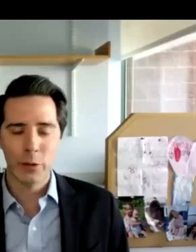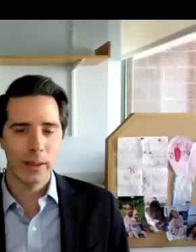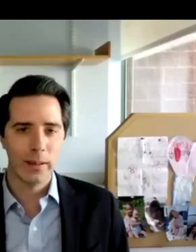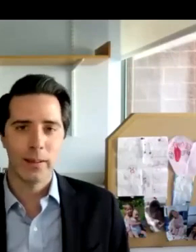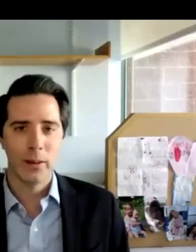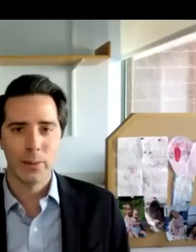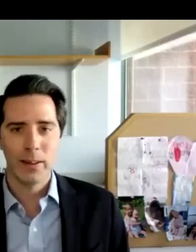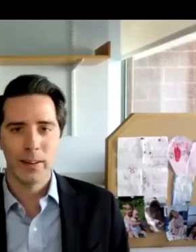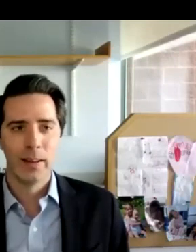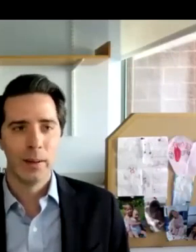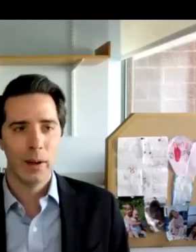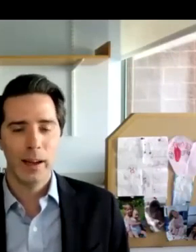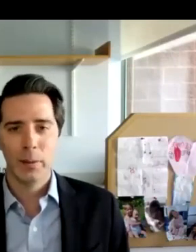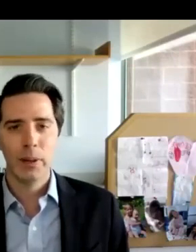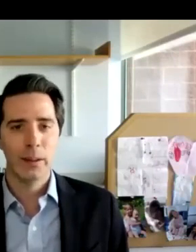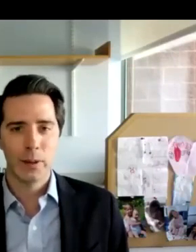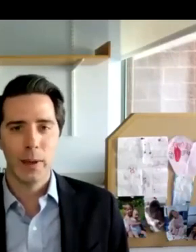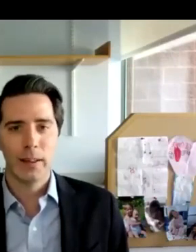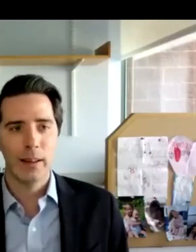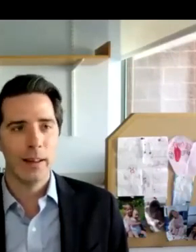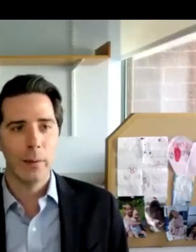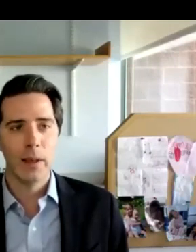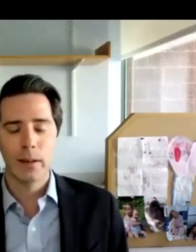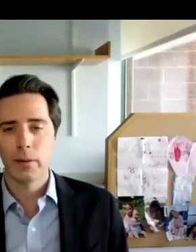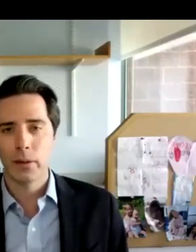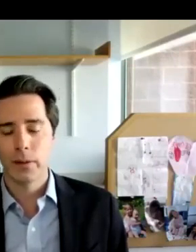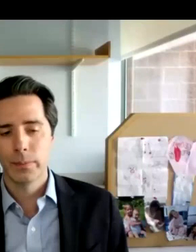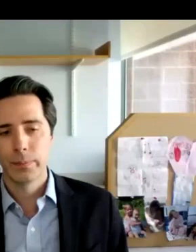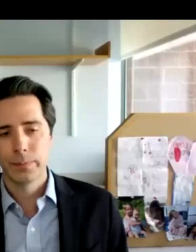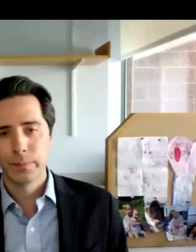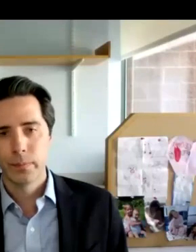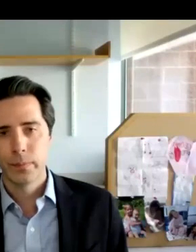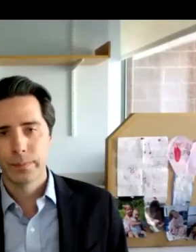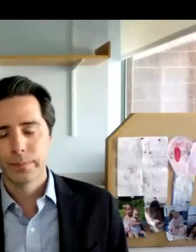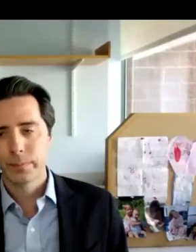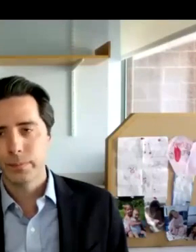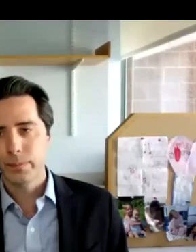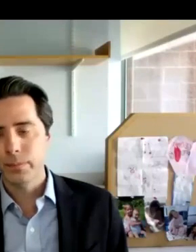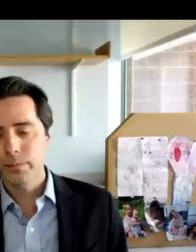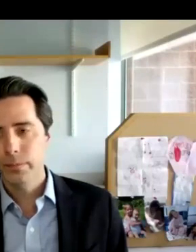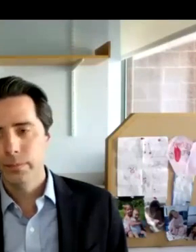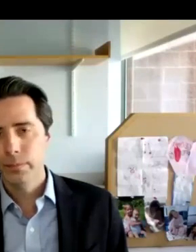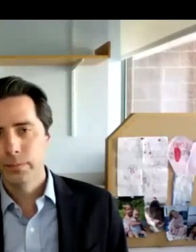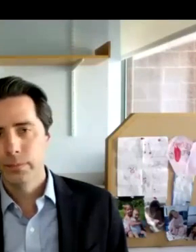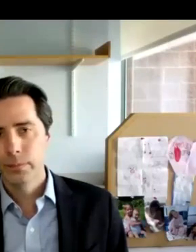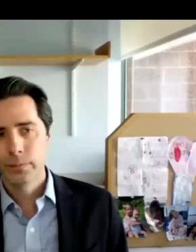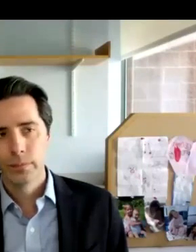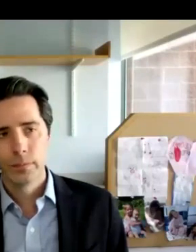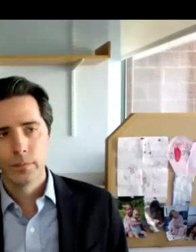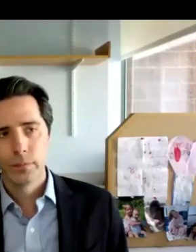to be treated ultimately but I completely respect that that opinion of yours